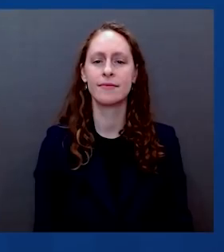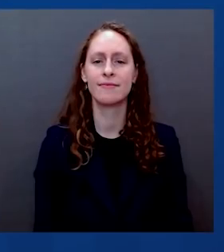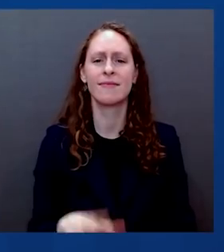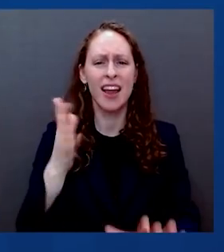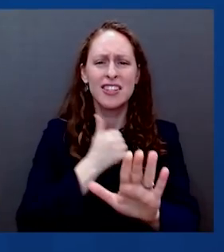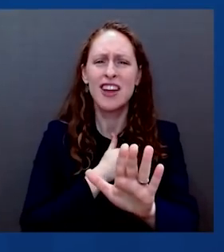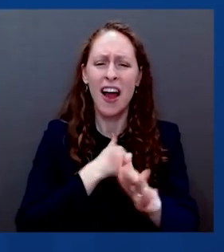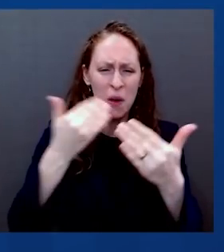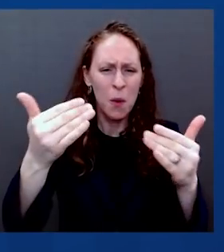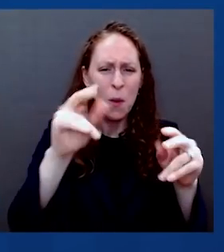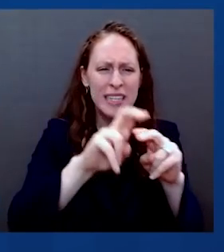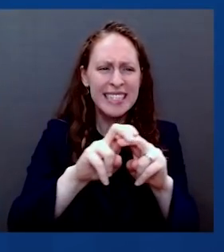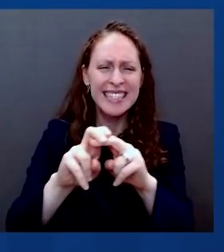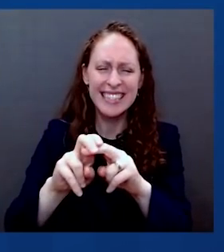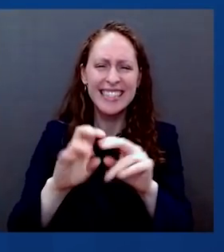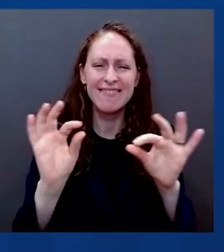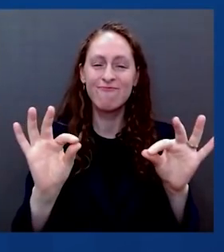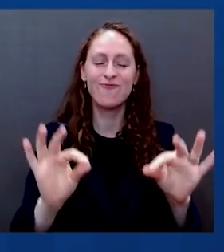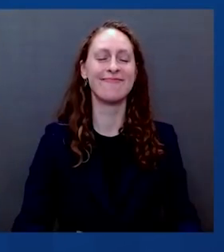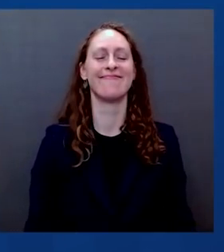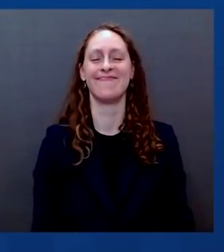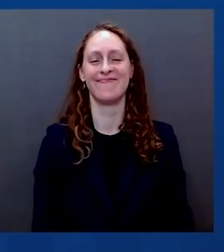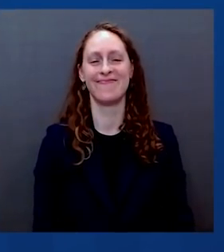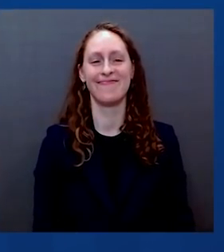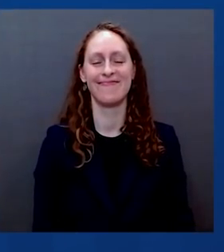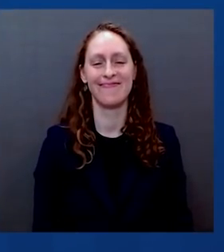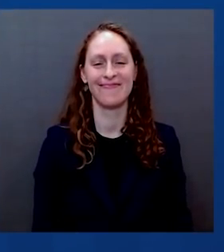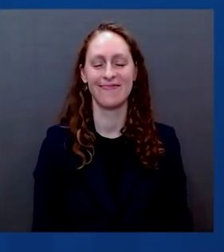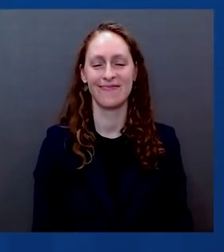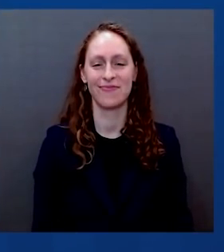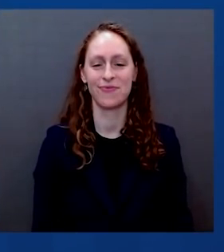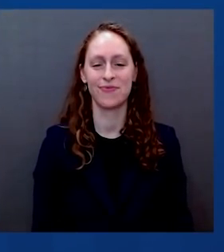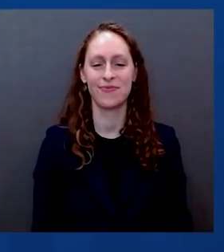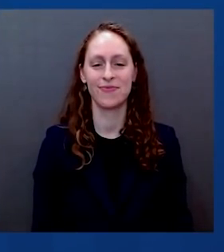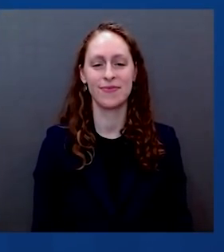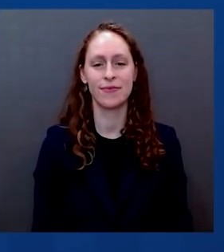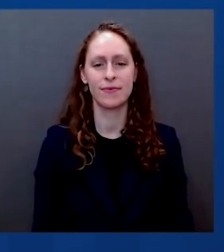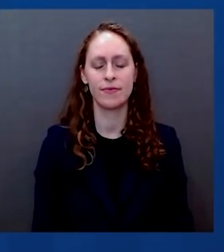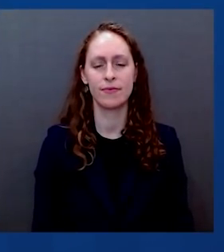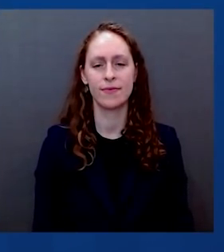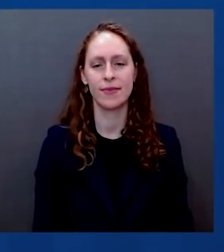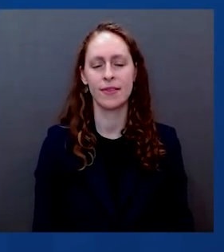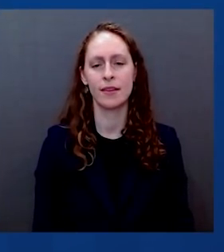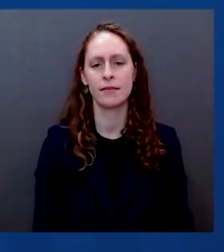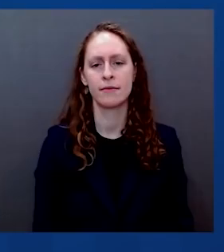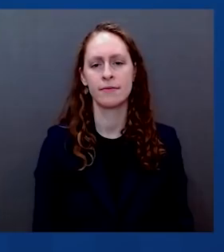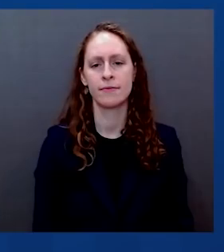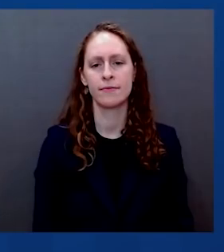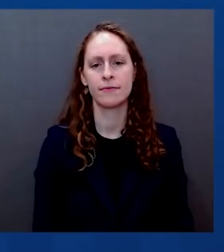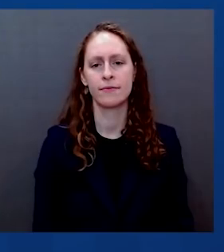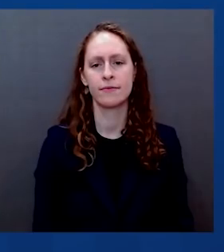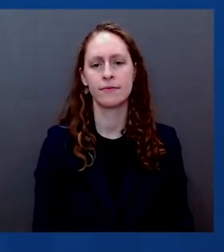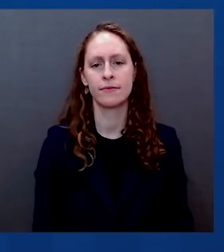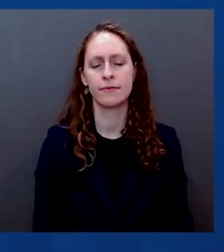last week, one year after a violent mob breached the United States Capitol,